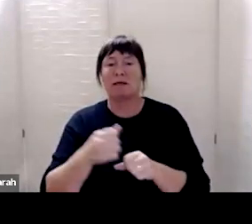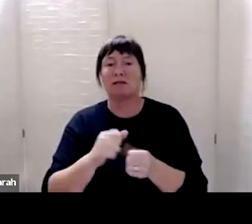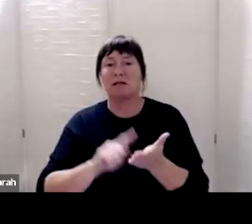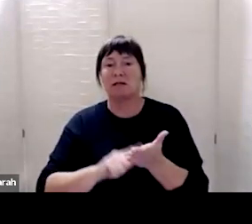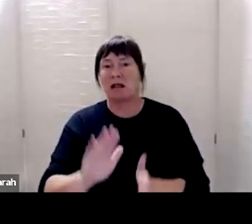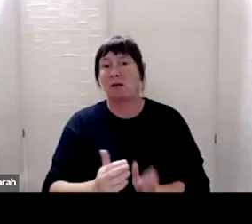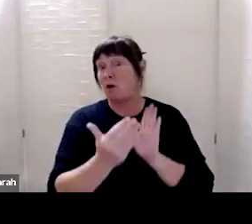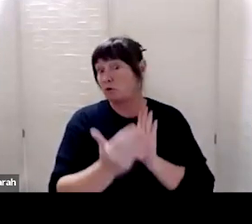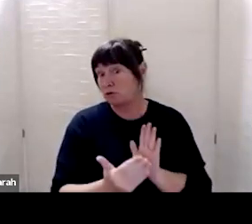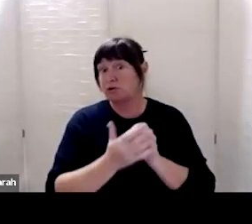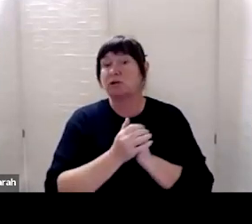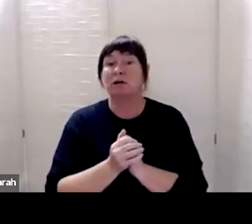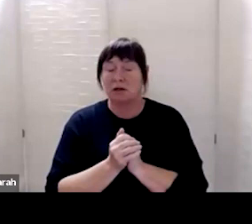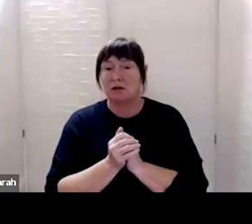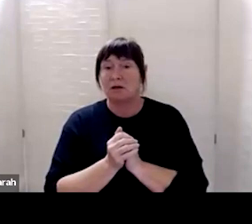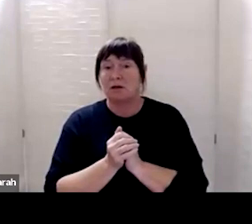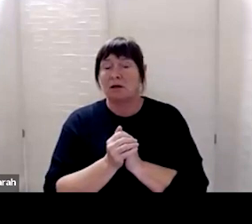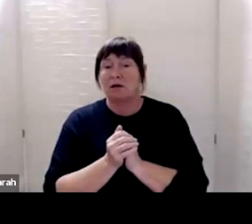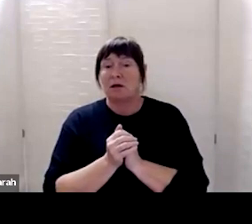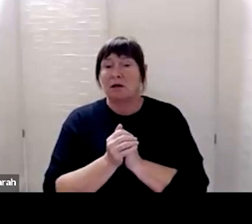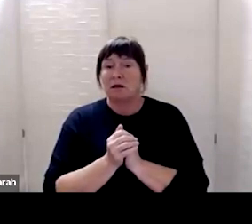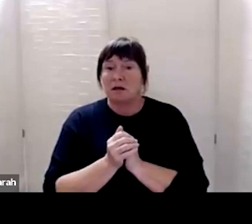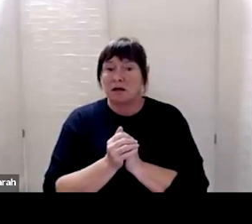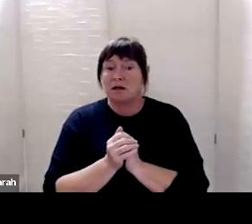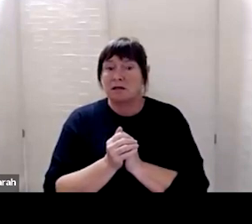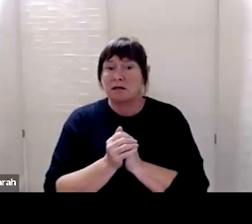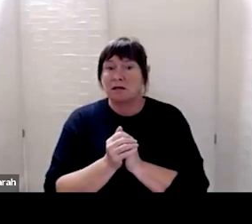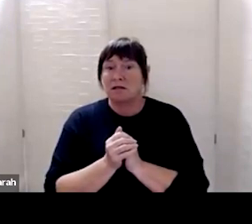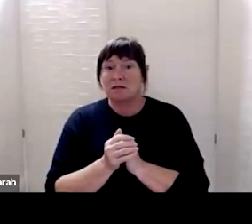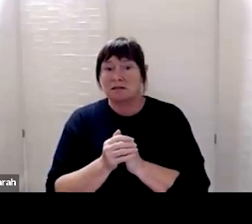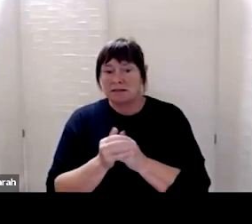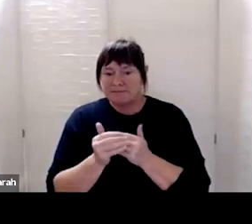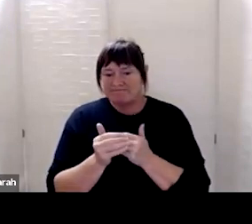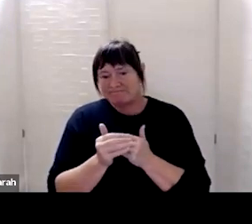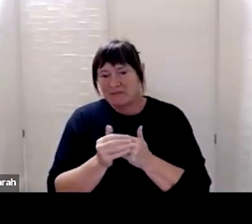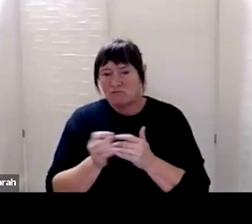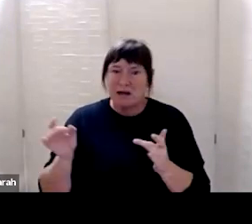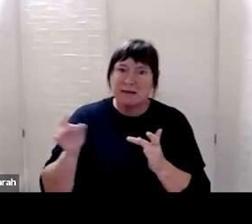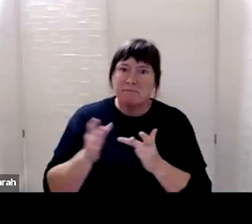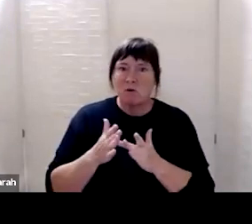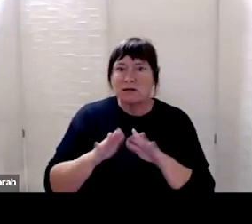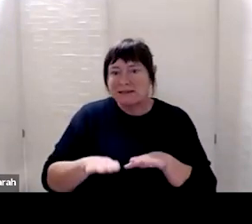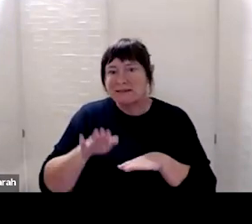This is, this is a small but crucial launchpad for the next phase of transformation